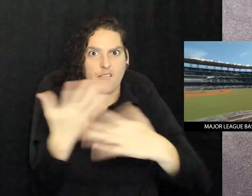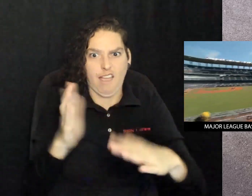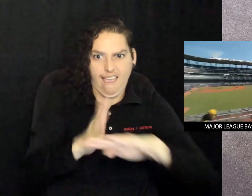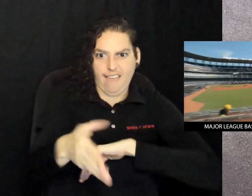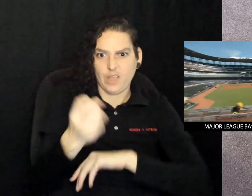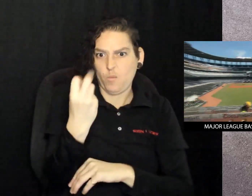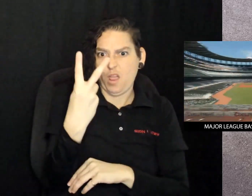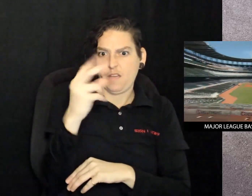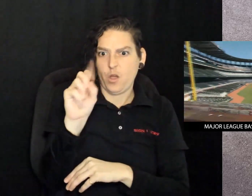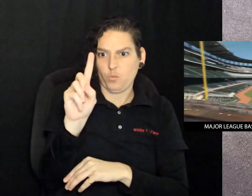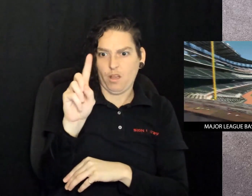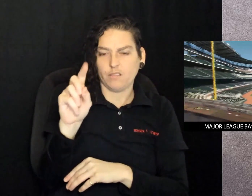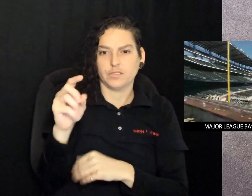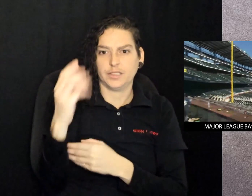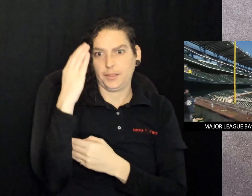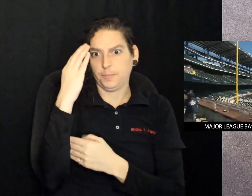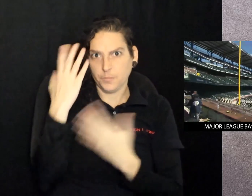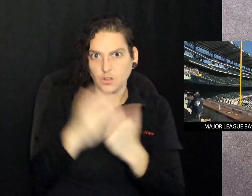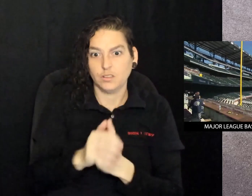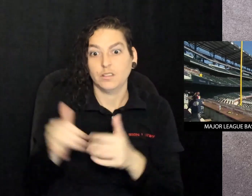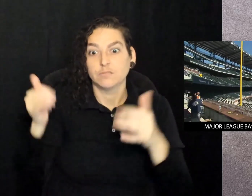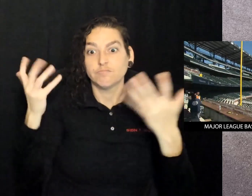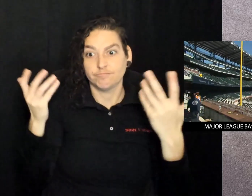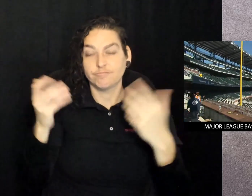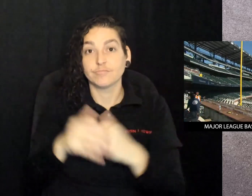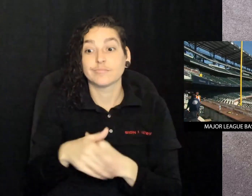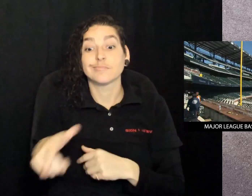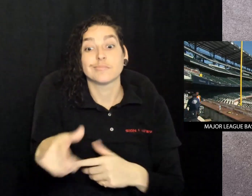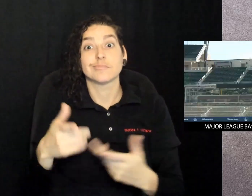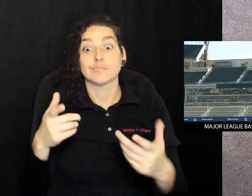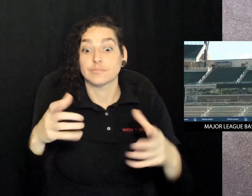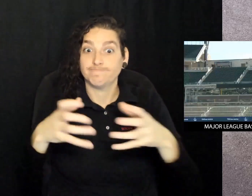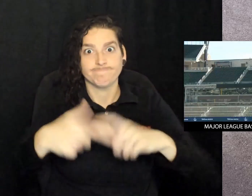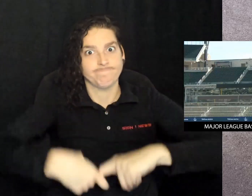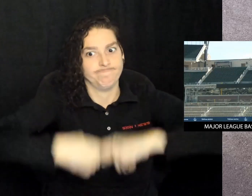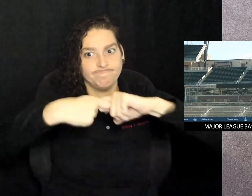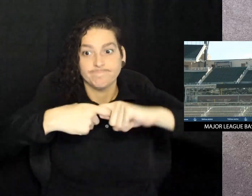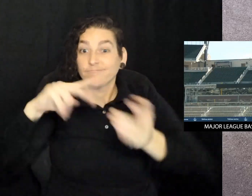major league baseball locked out players at 12:01 AM Thursday morning